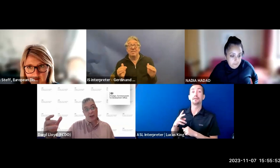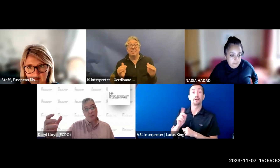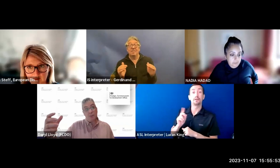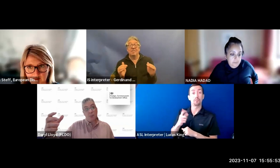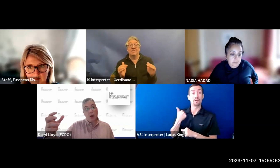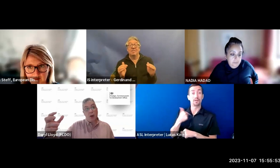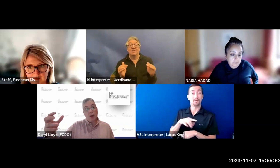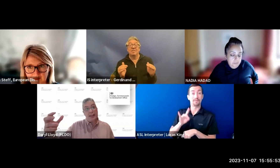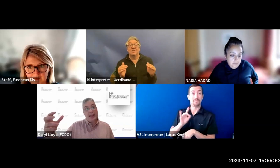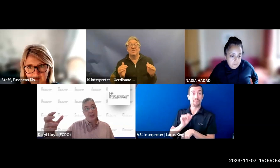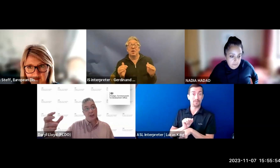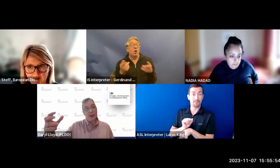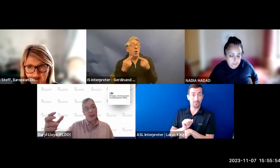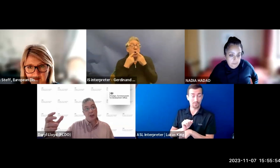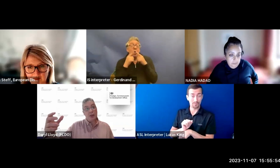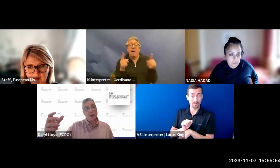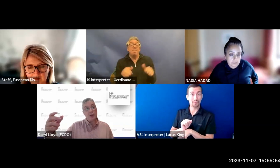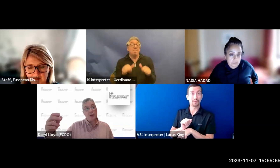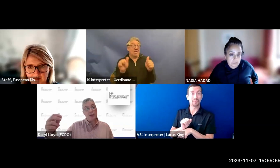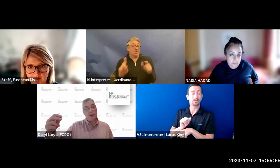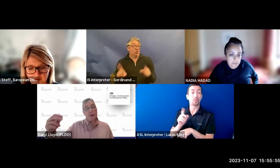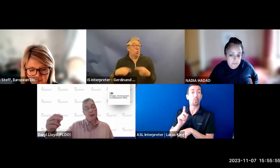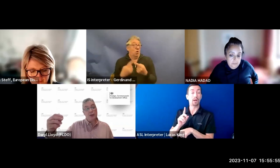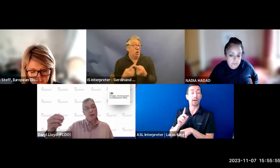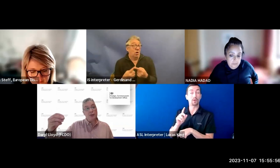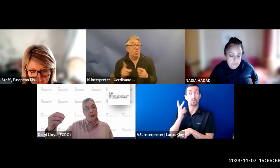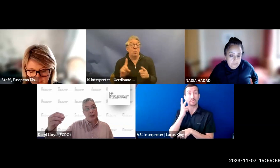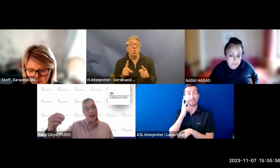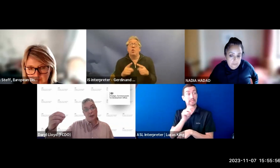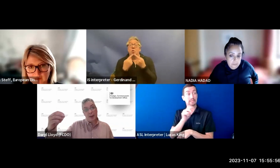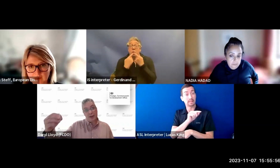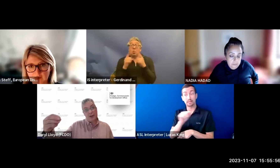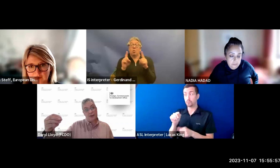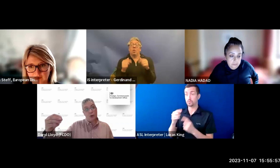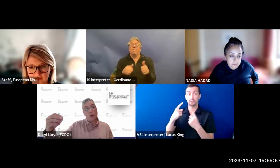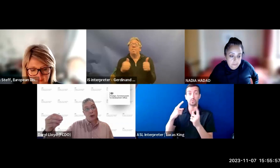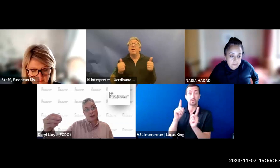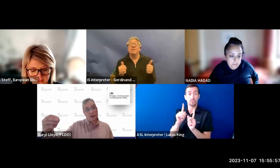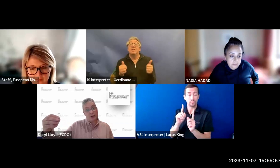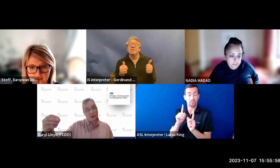is by getting the specialist organisation